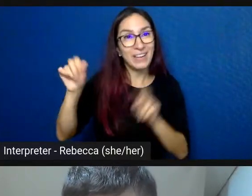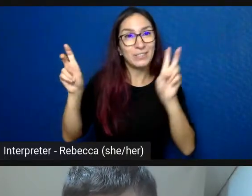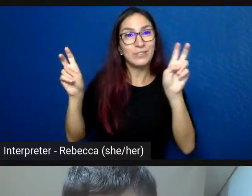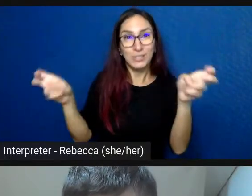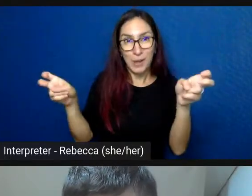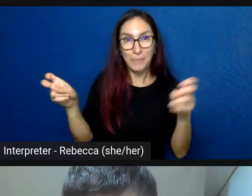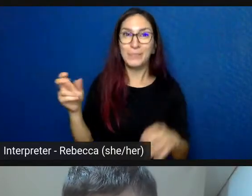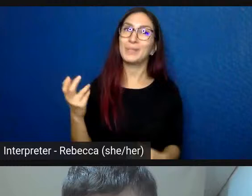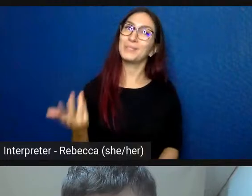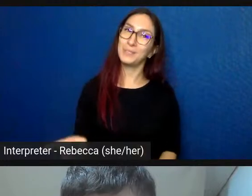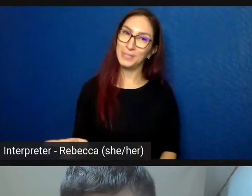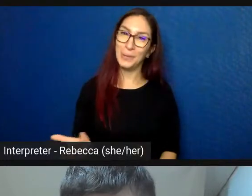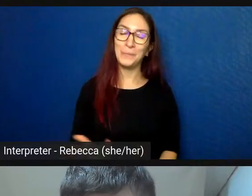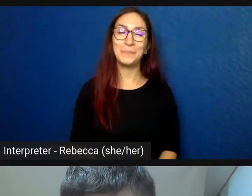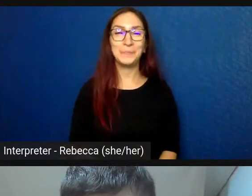know we have a session in accessibility day about that.